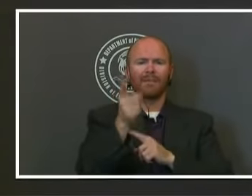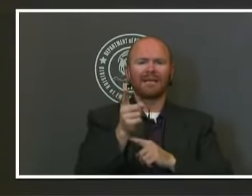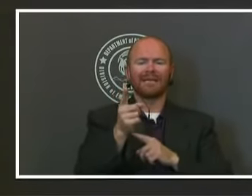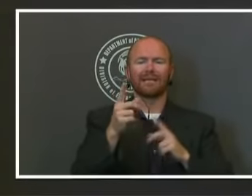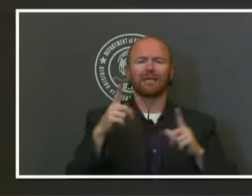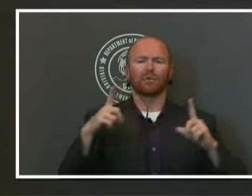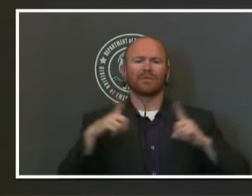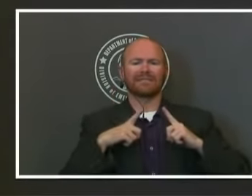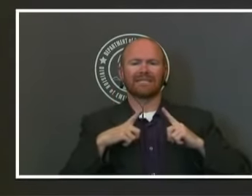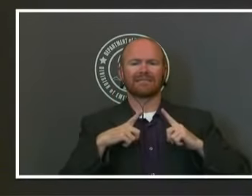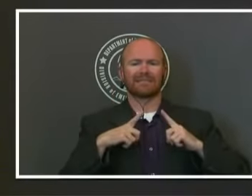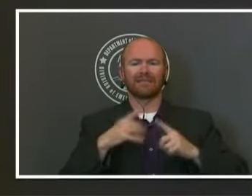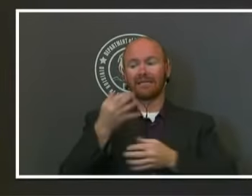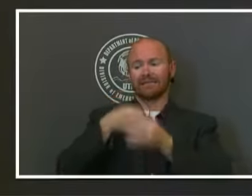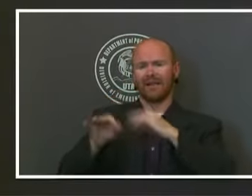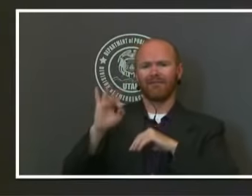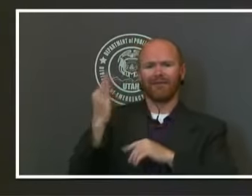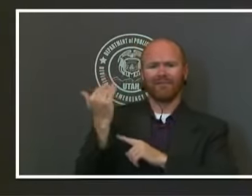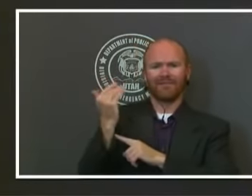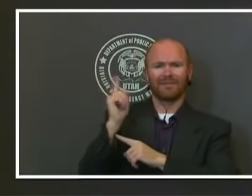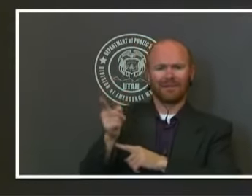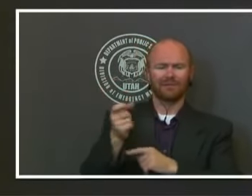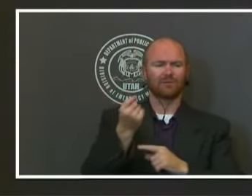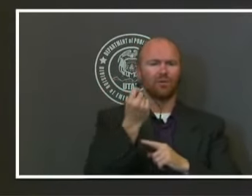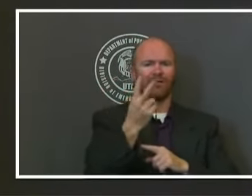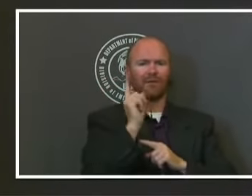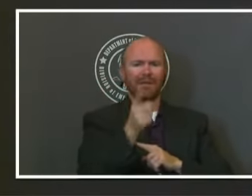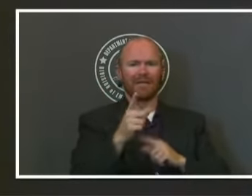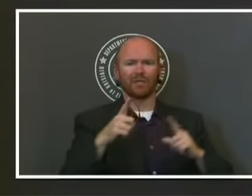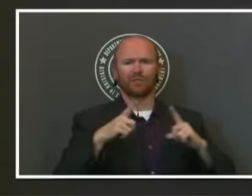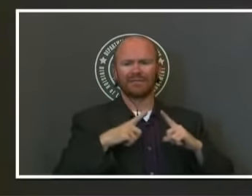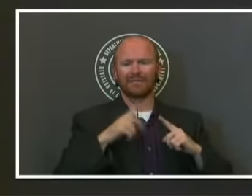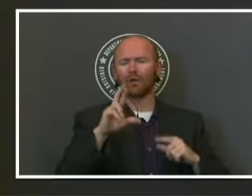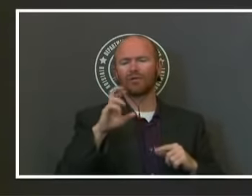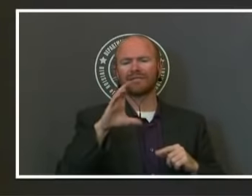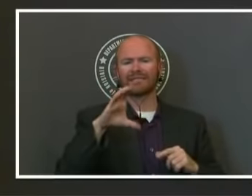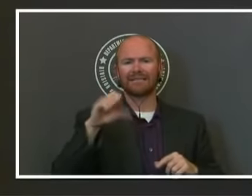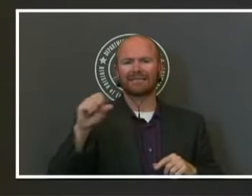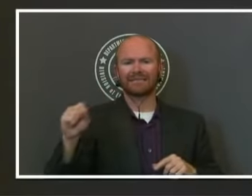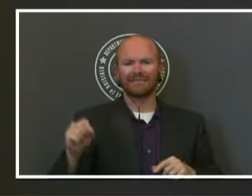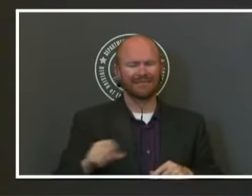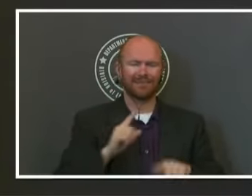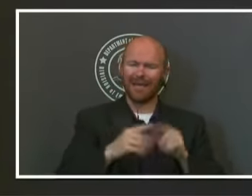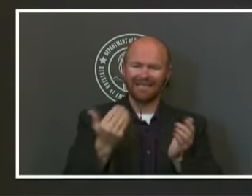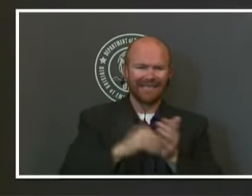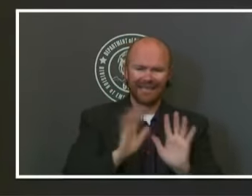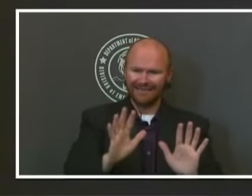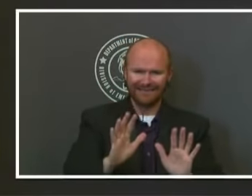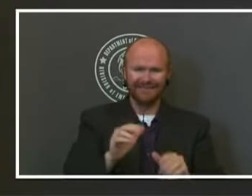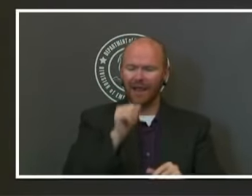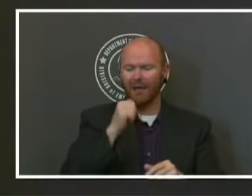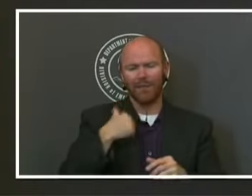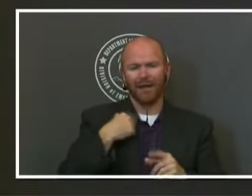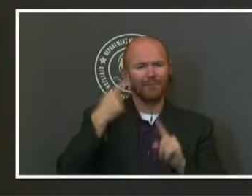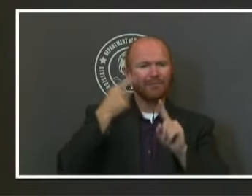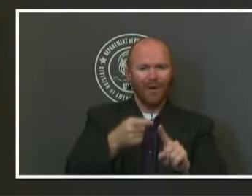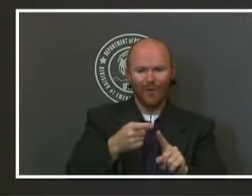was shorter than the fifteen minute period the goal here is now tech cohort people as much